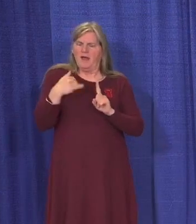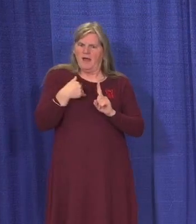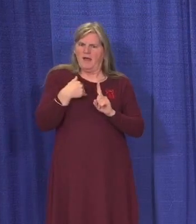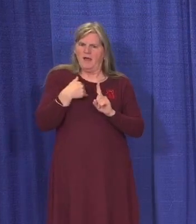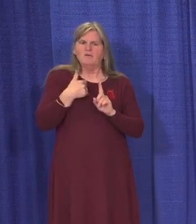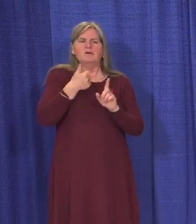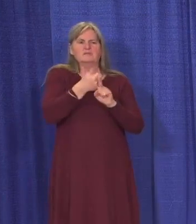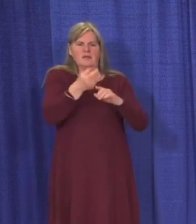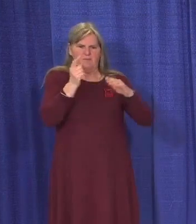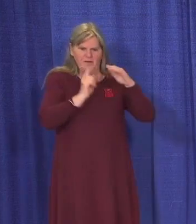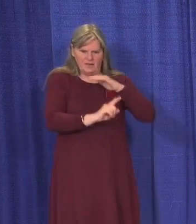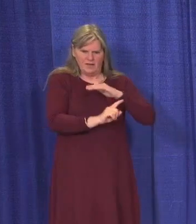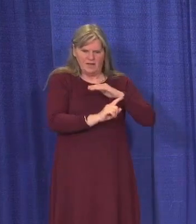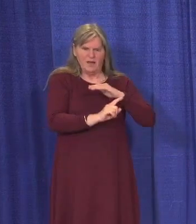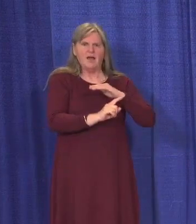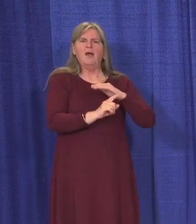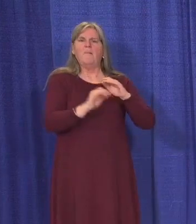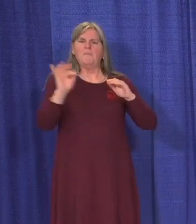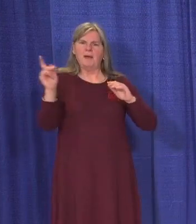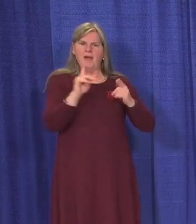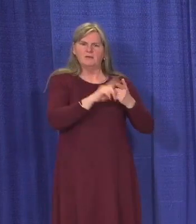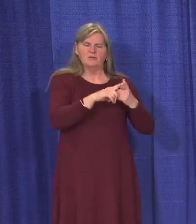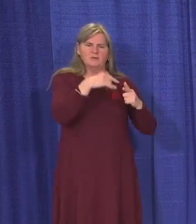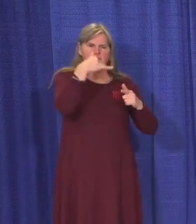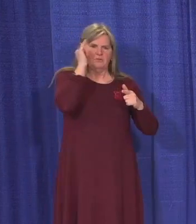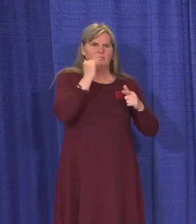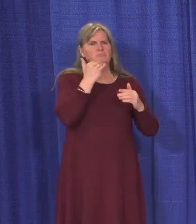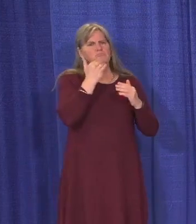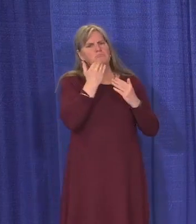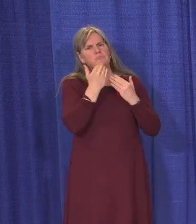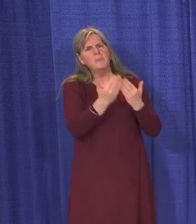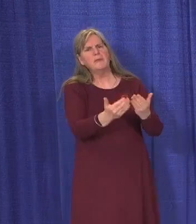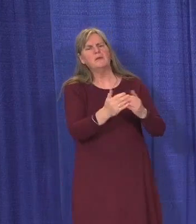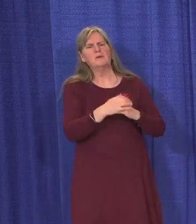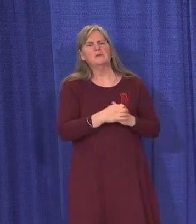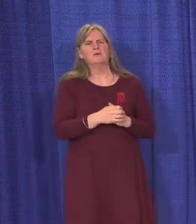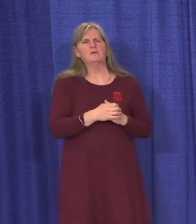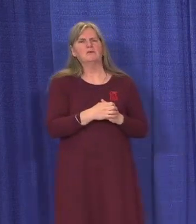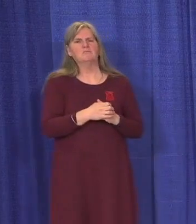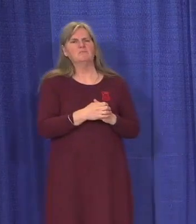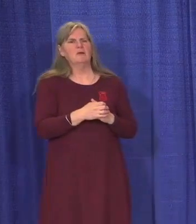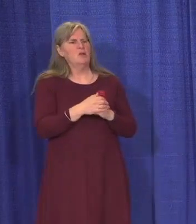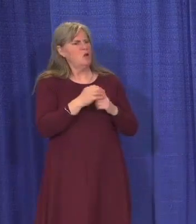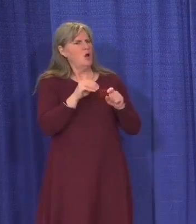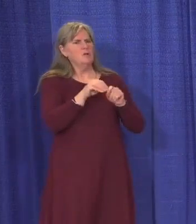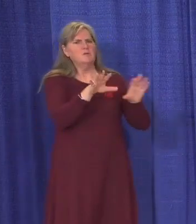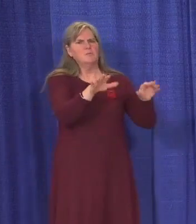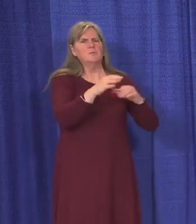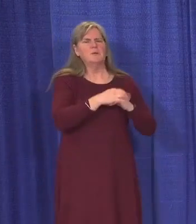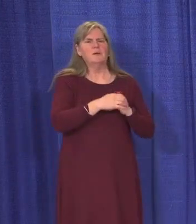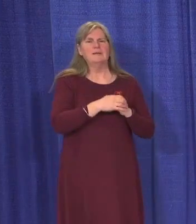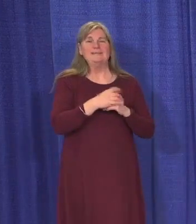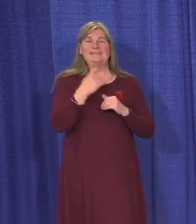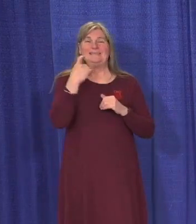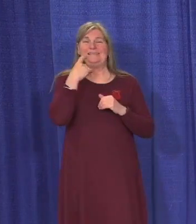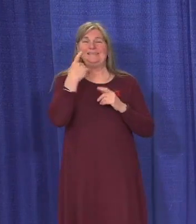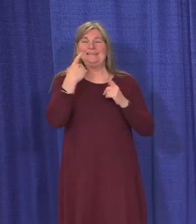self isolate upon return. We also need to credit those citizens who have done the right